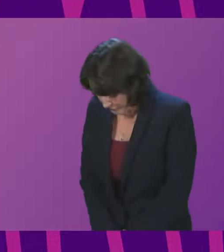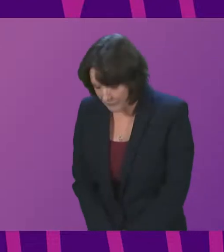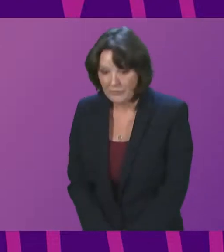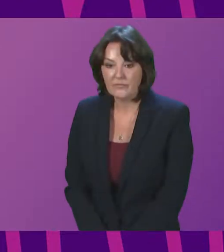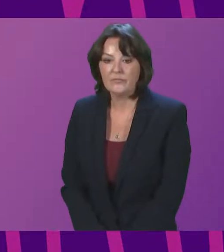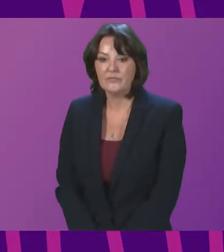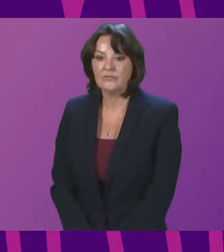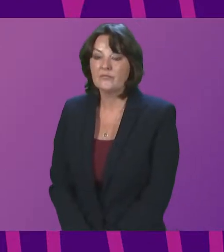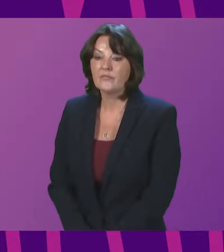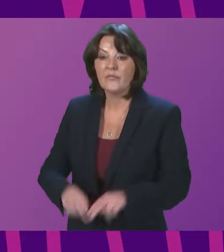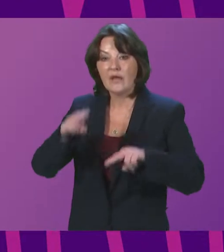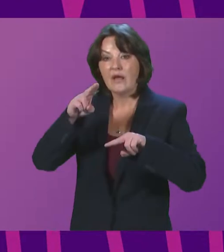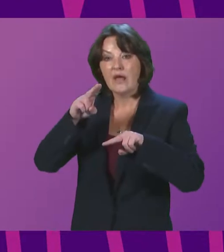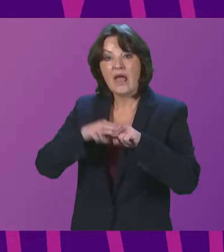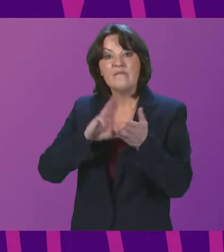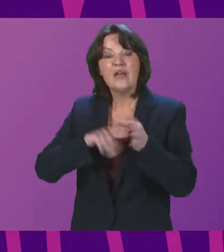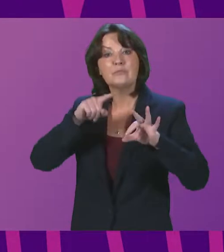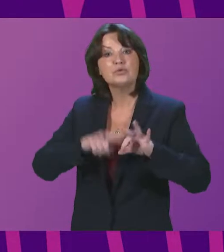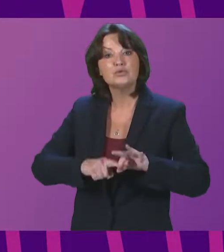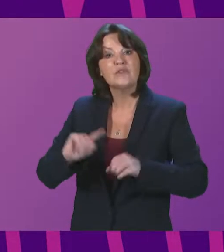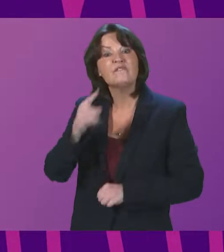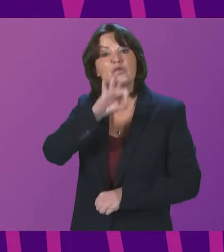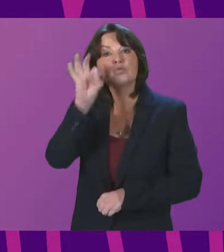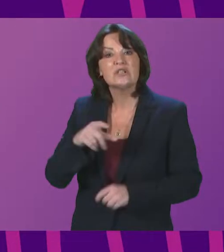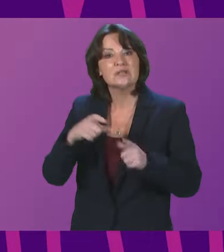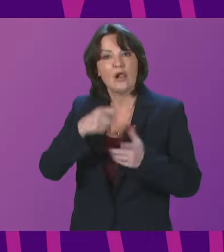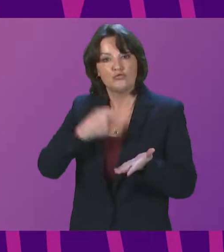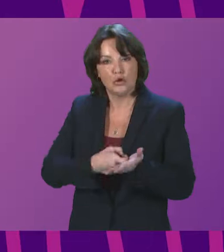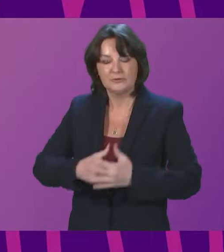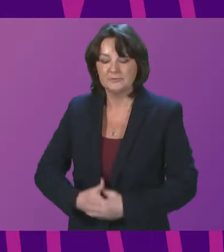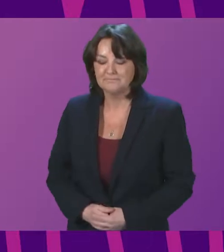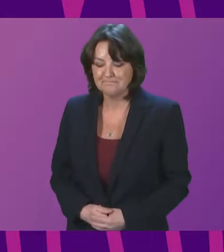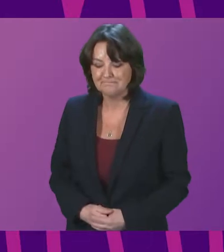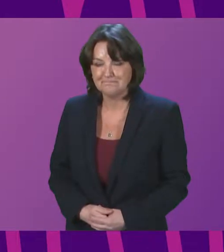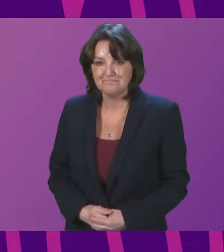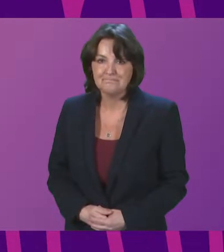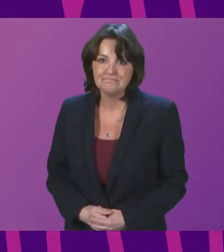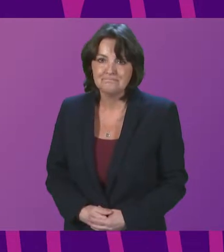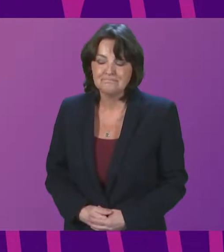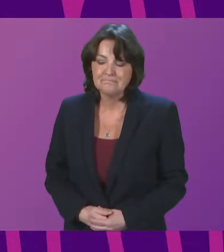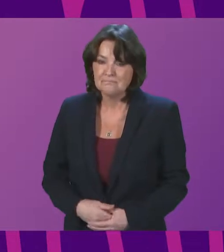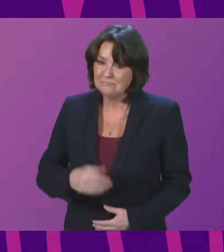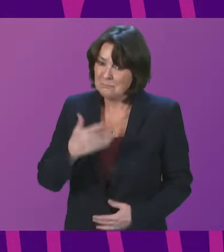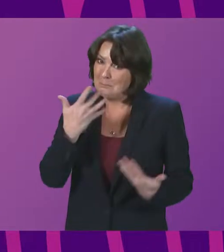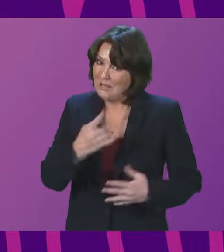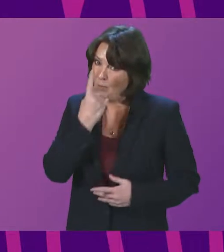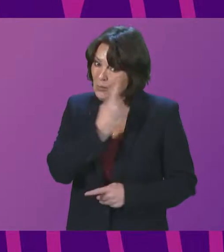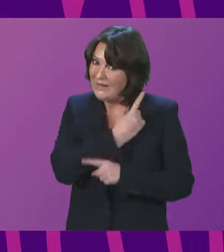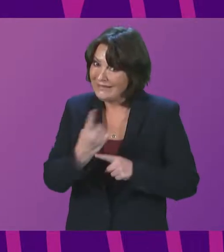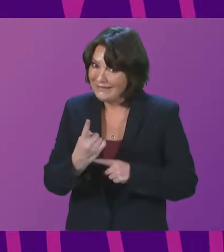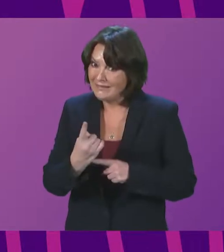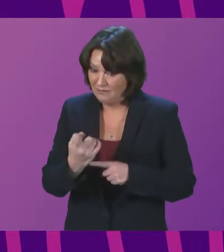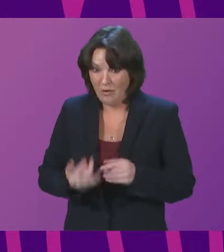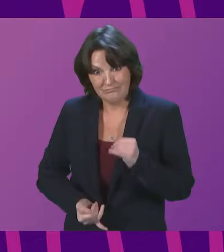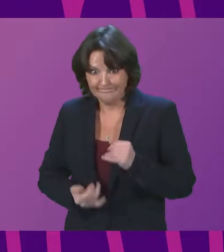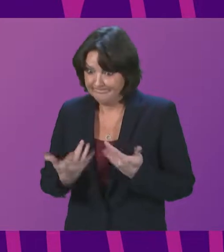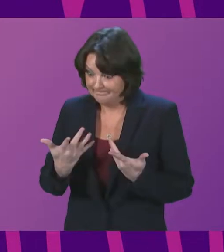One week has passed since the unwarranted, unprovoked and illegal invasion of Ukraine